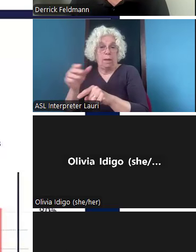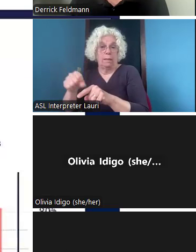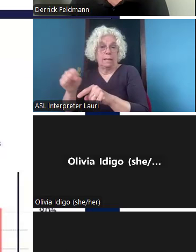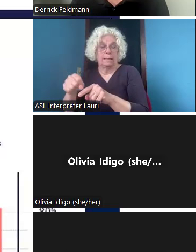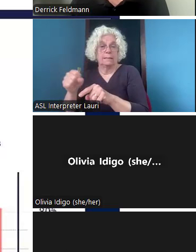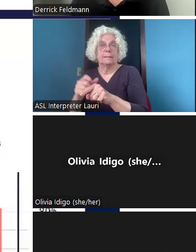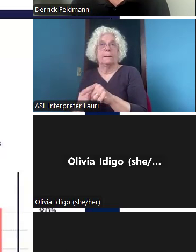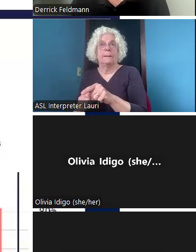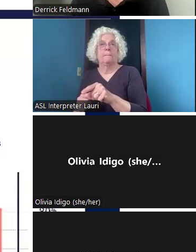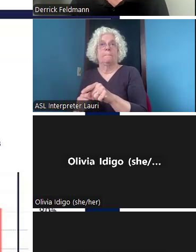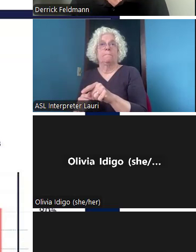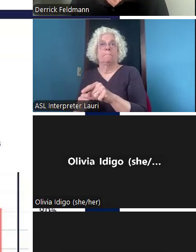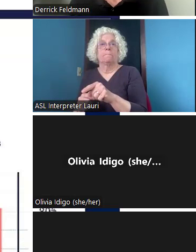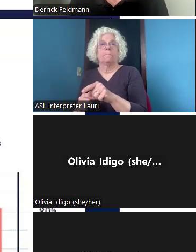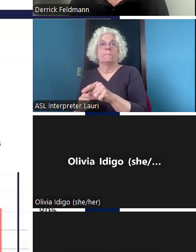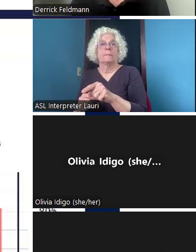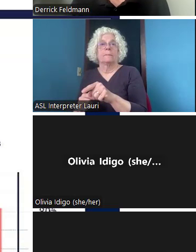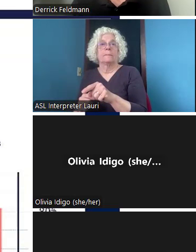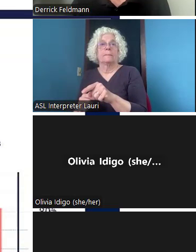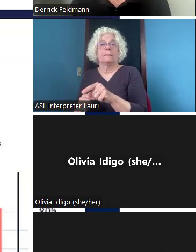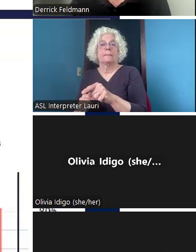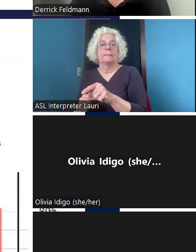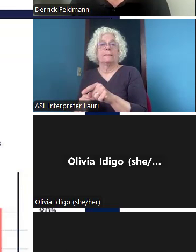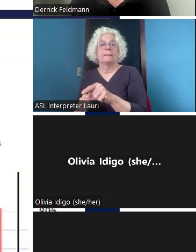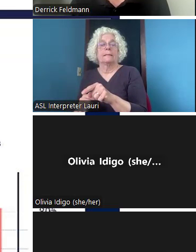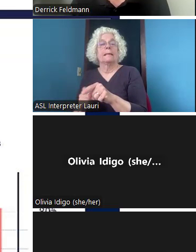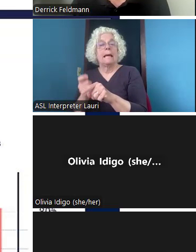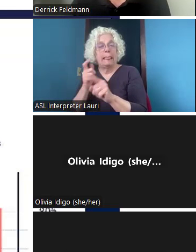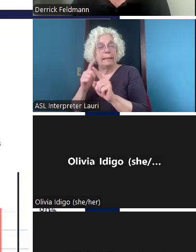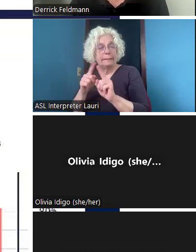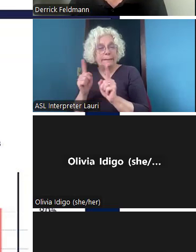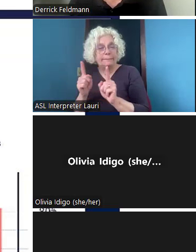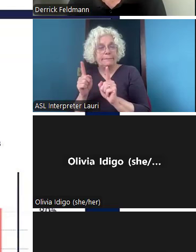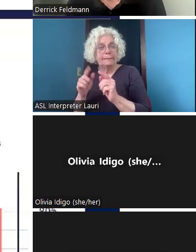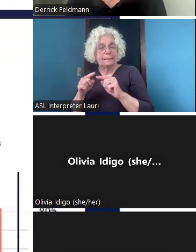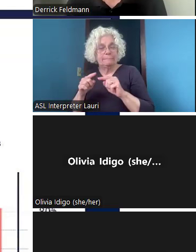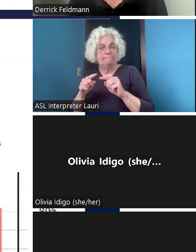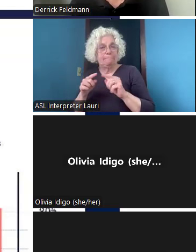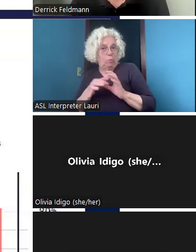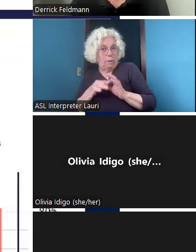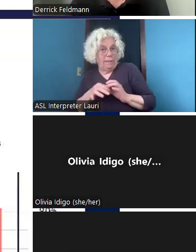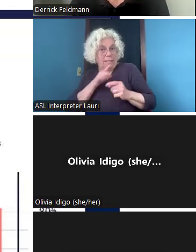In fact, we also heard, you know, a little bit some differences by siblings.